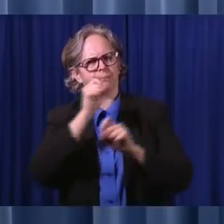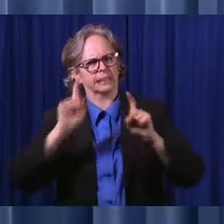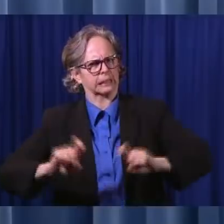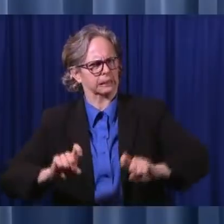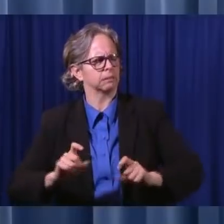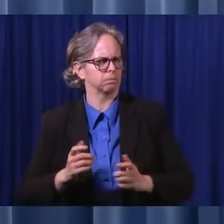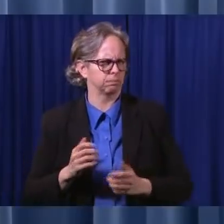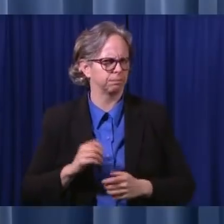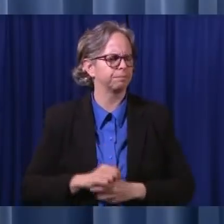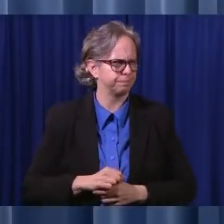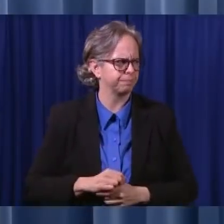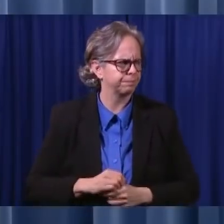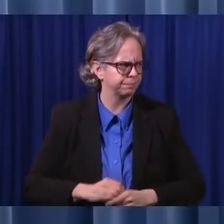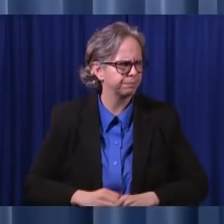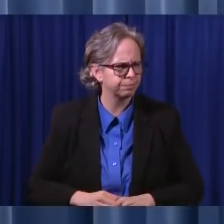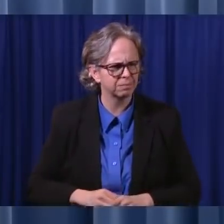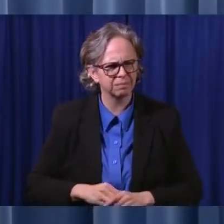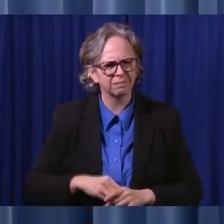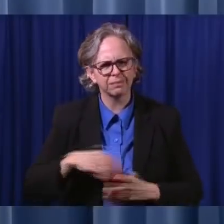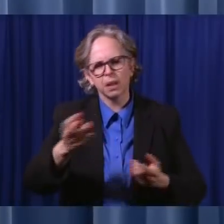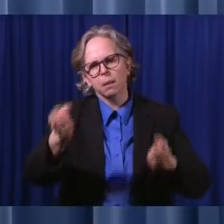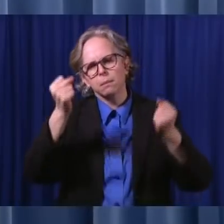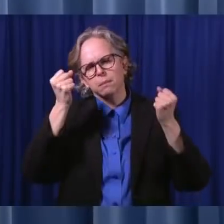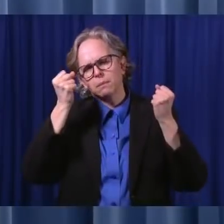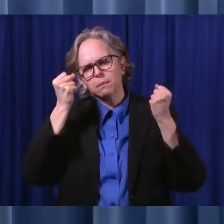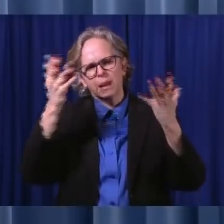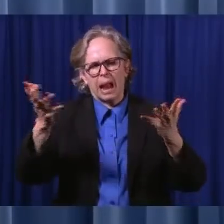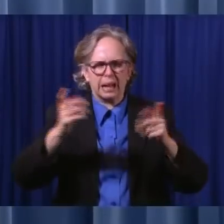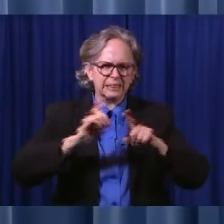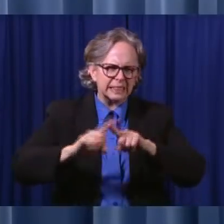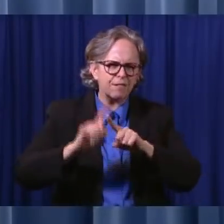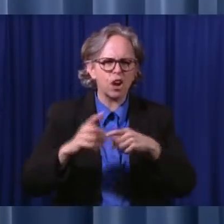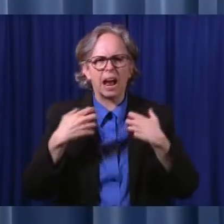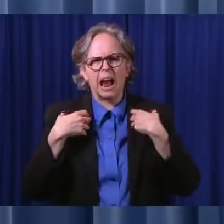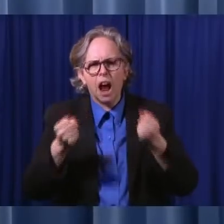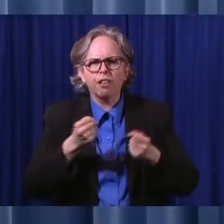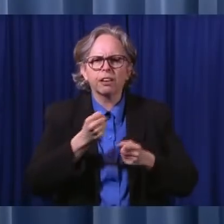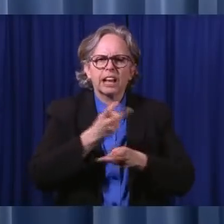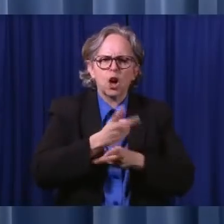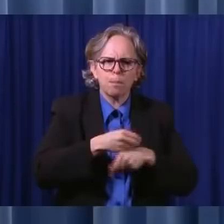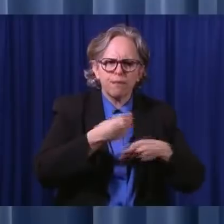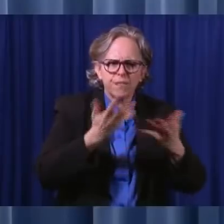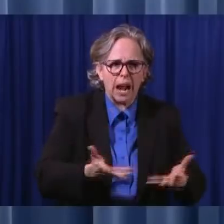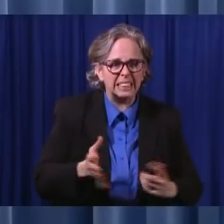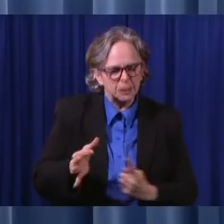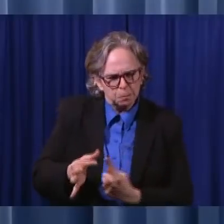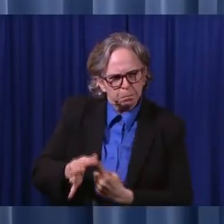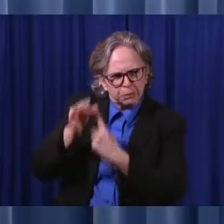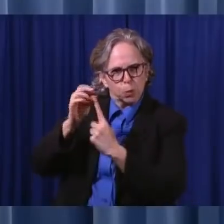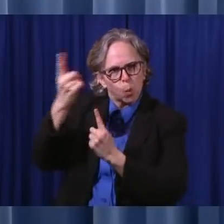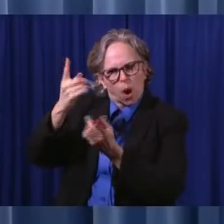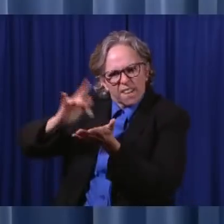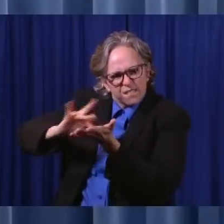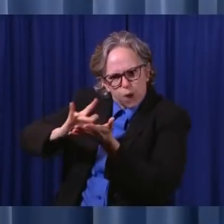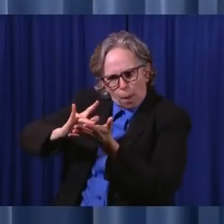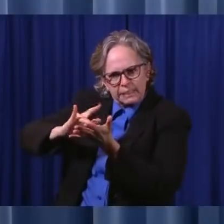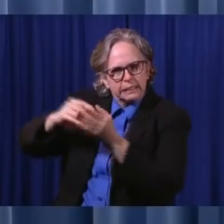DOING TO BRING MORE TEST TO GO THE STATE OF OHIO. AT THE FRONTLINE OF THE HEALTH CARE